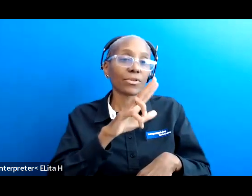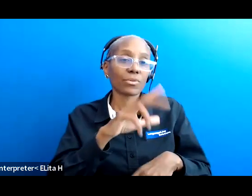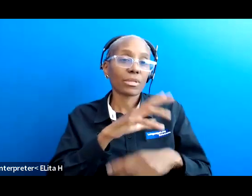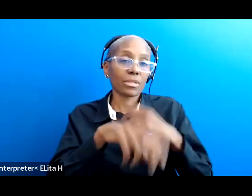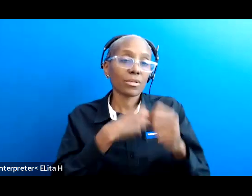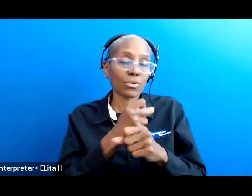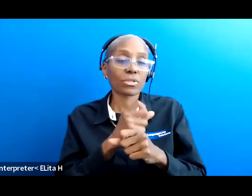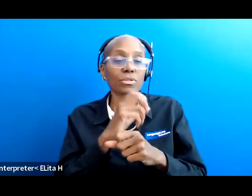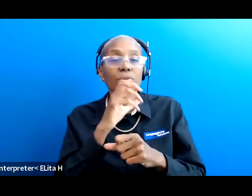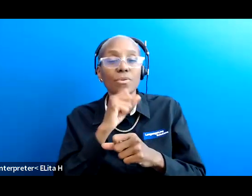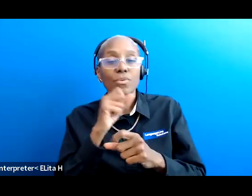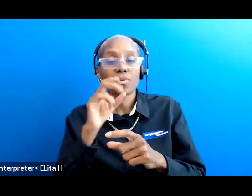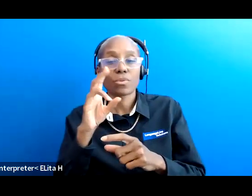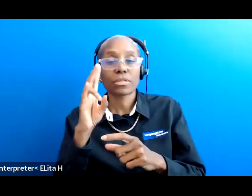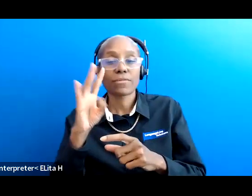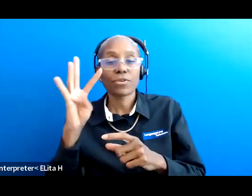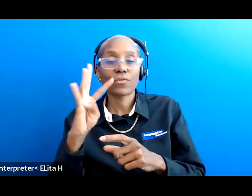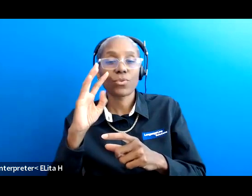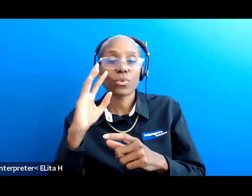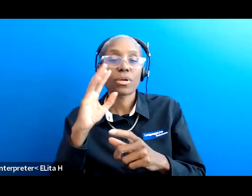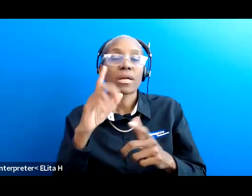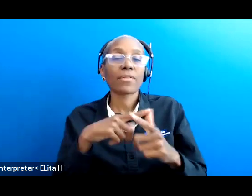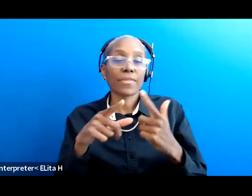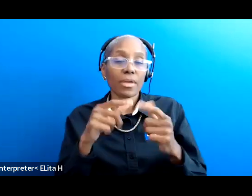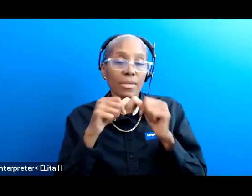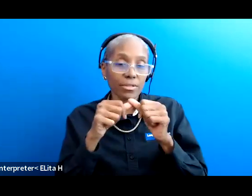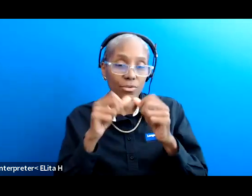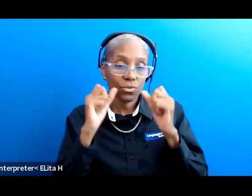Well, keep going, keep doing the exercising, protect your skin